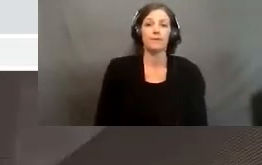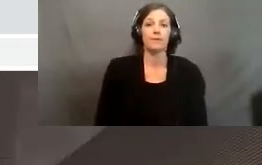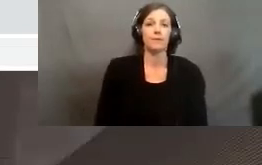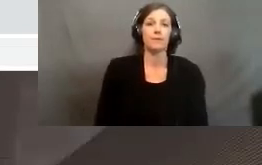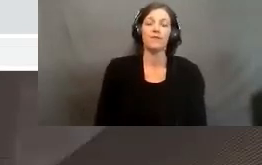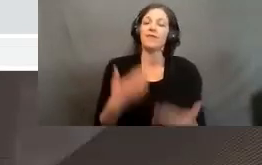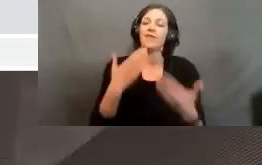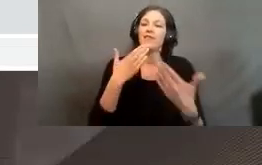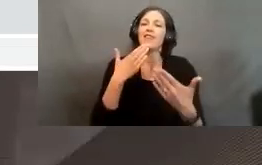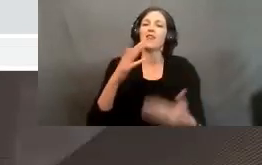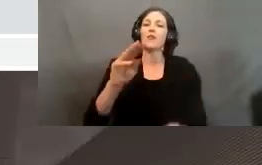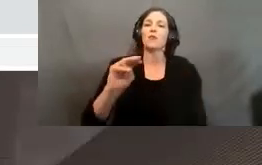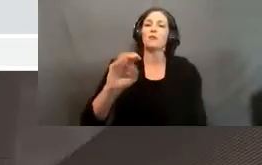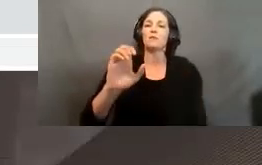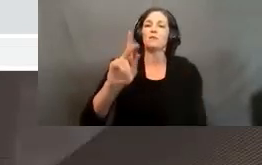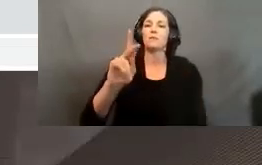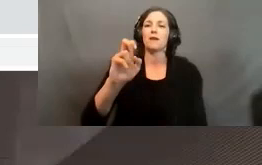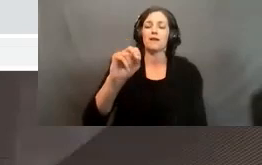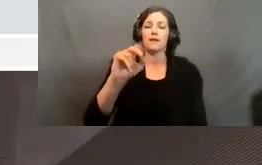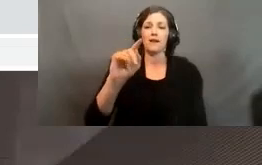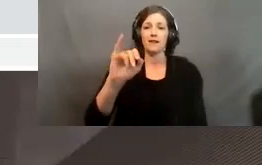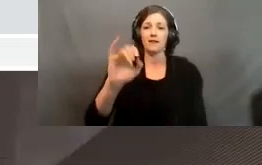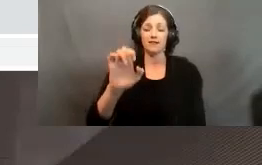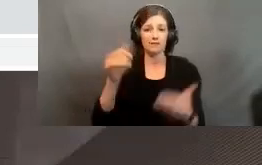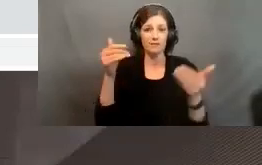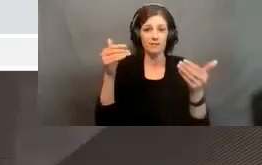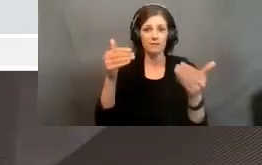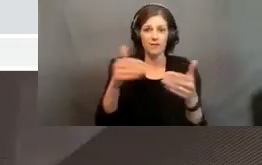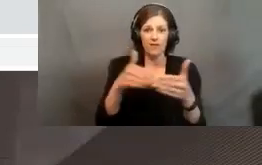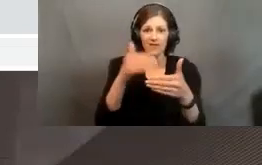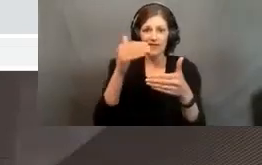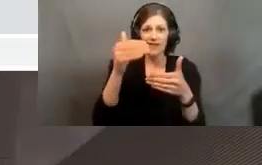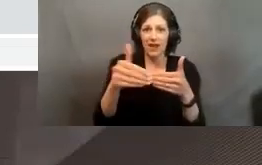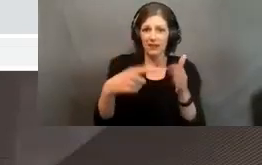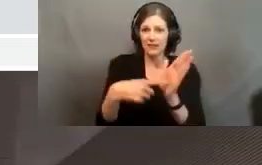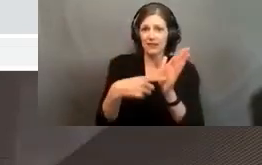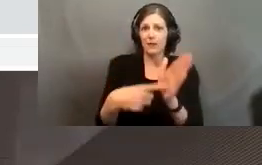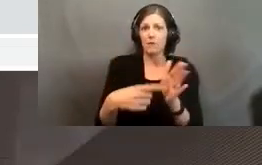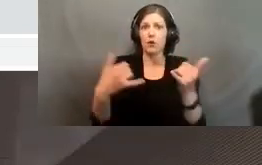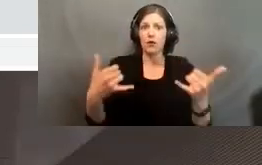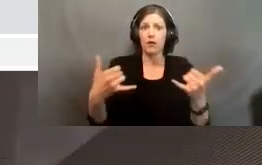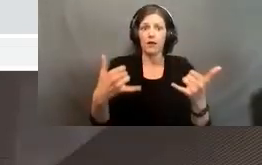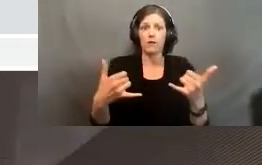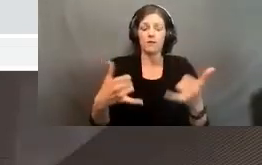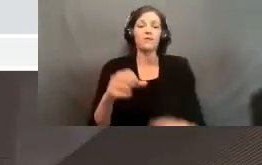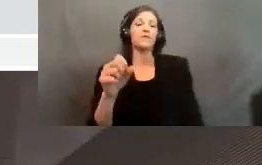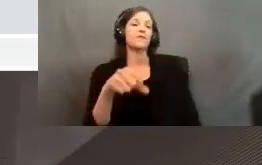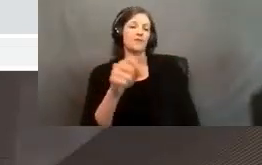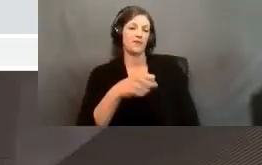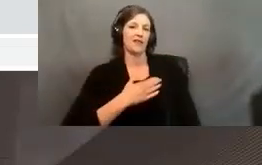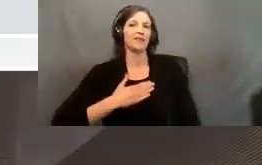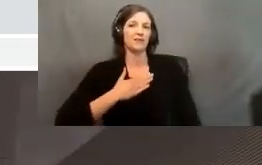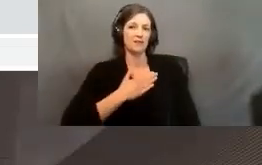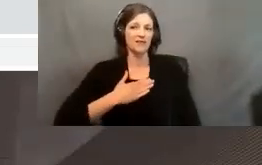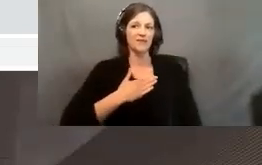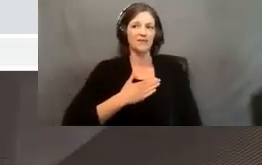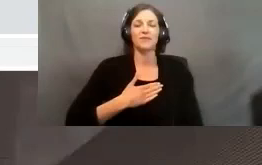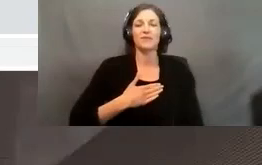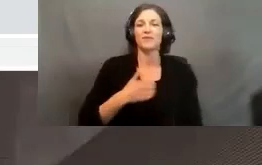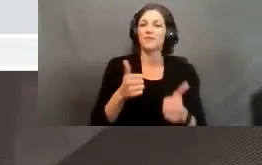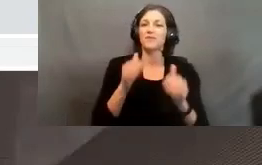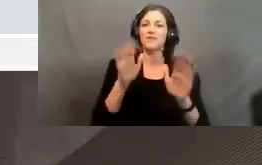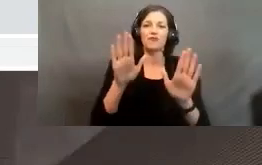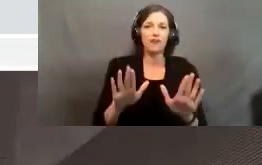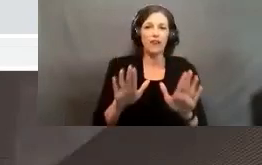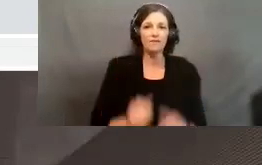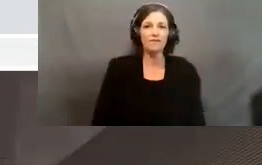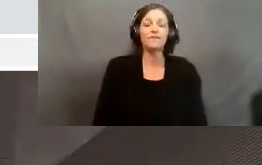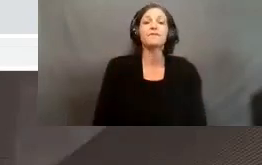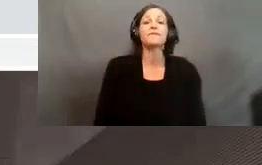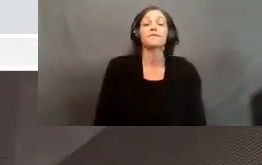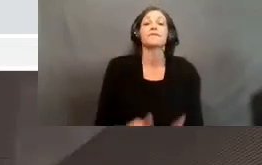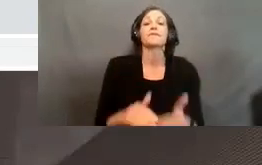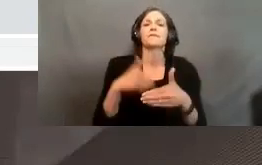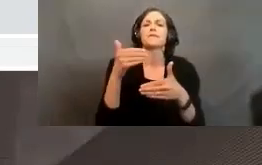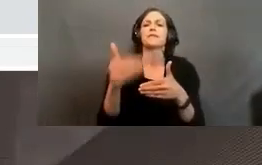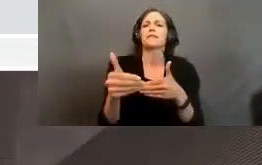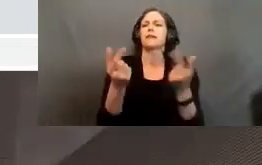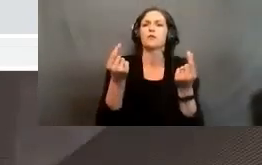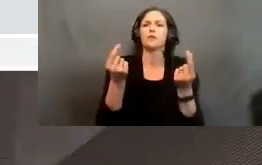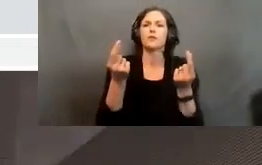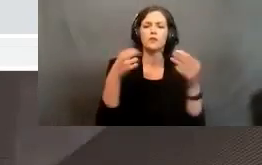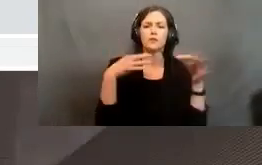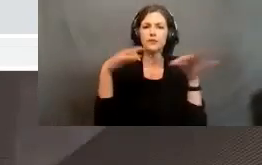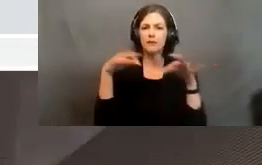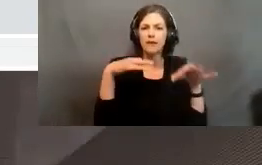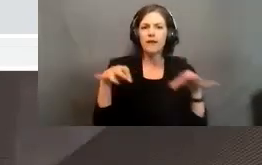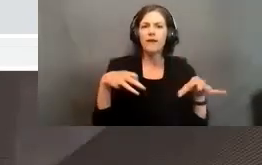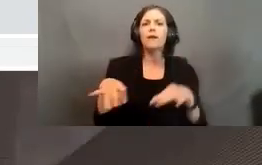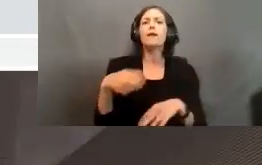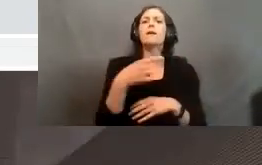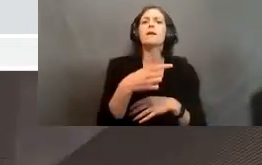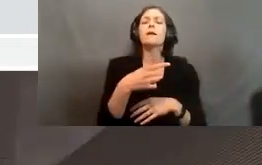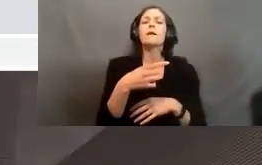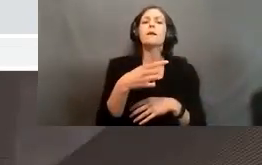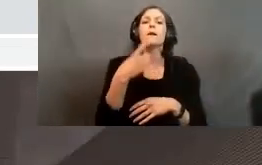12:33:28 This next one we are going to be diving into is going to be for the demonstrations